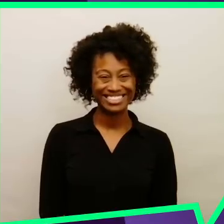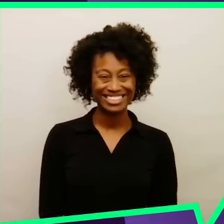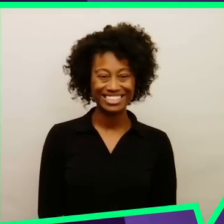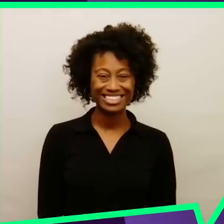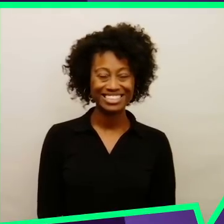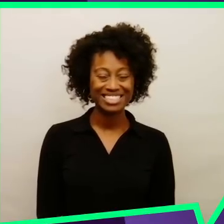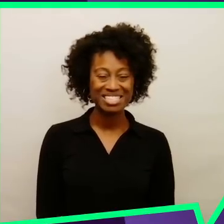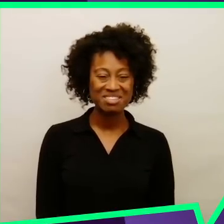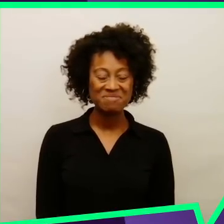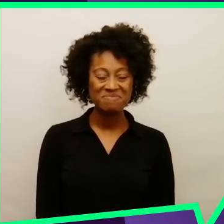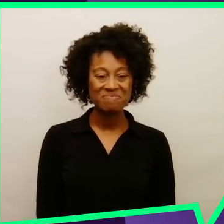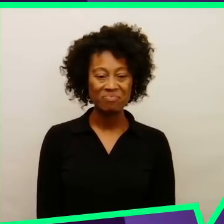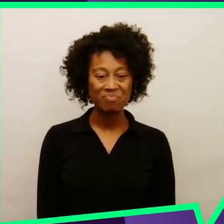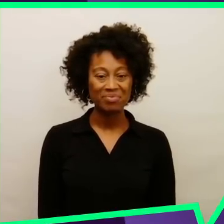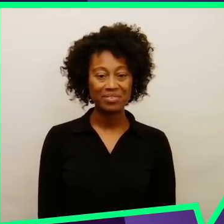[XBOX SOUND]